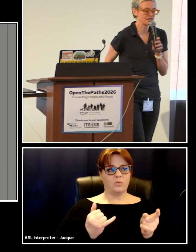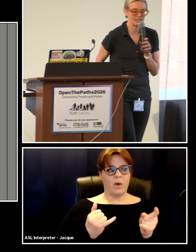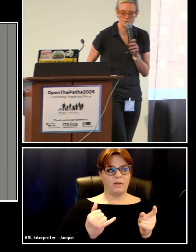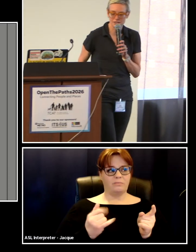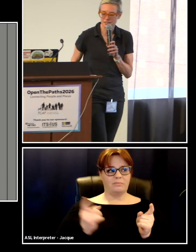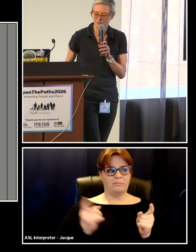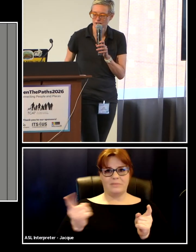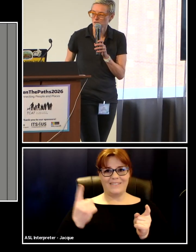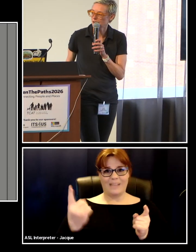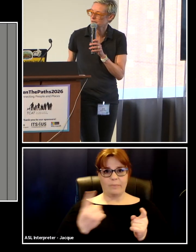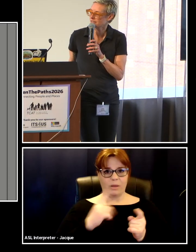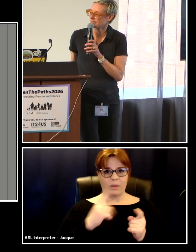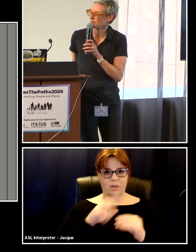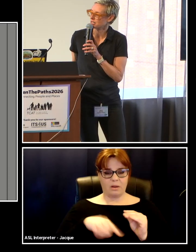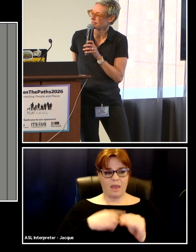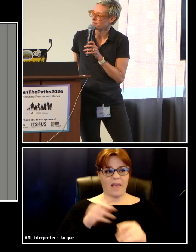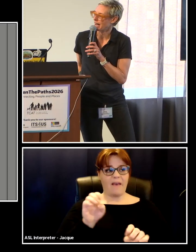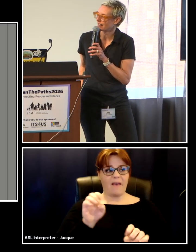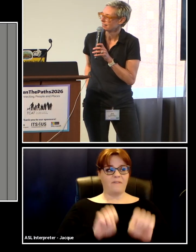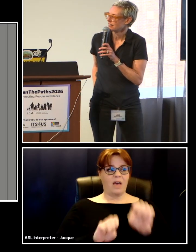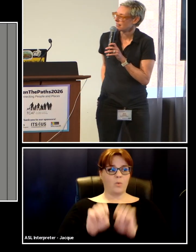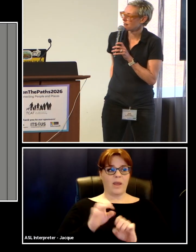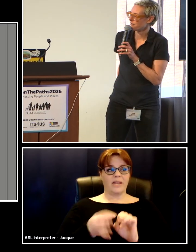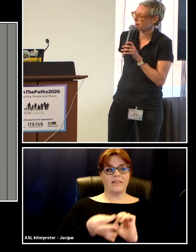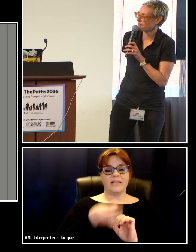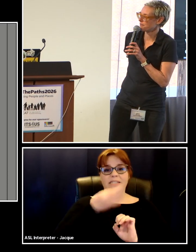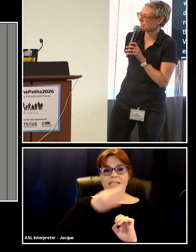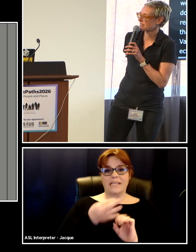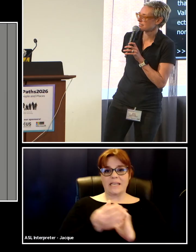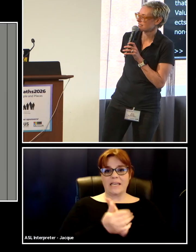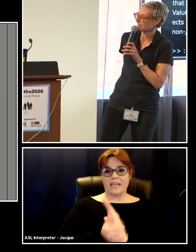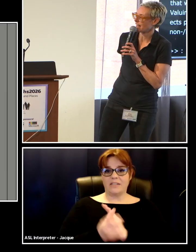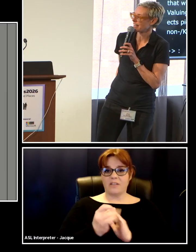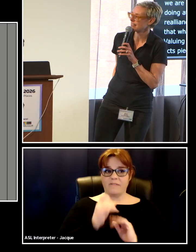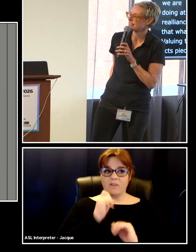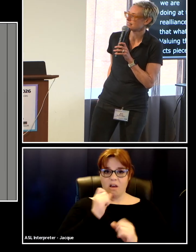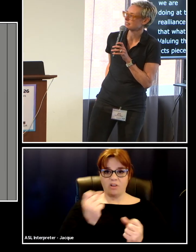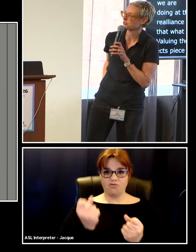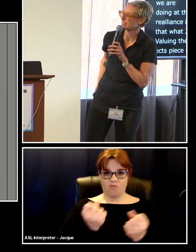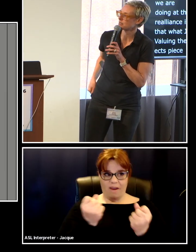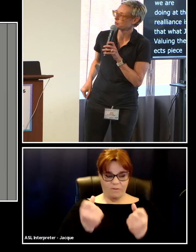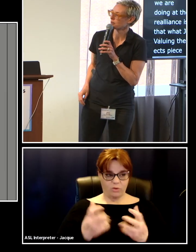the expertise of non-drivers. This image on the back of of this slide is transit boards